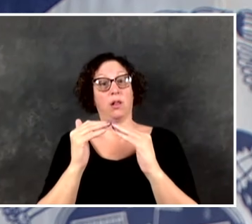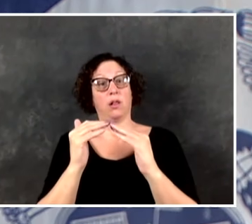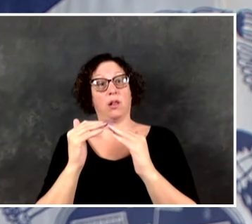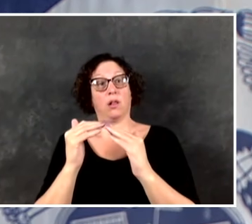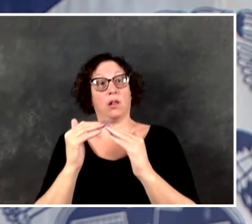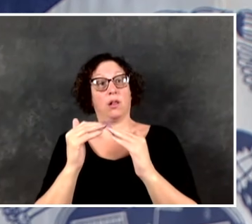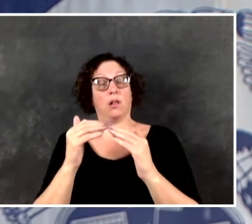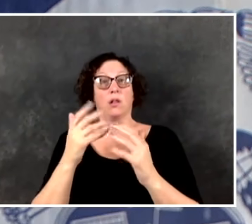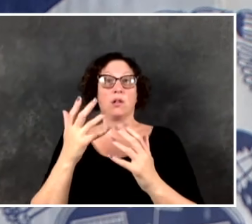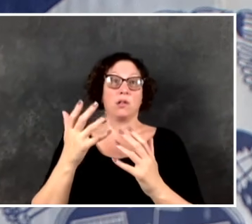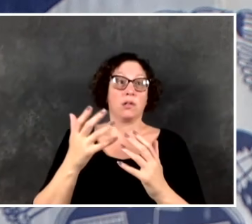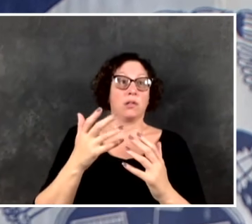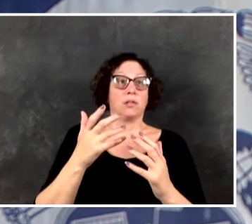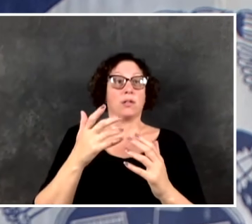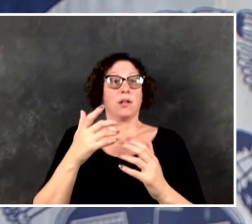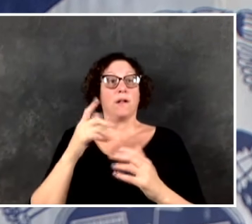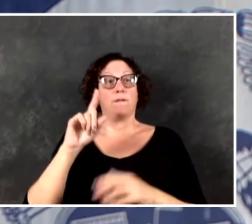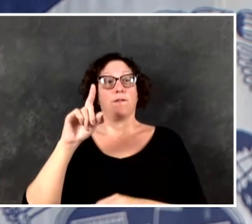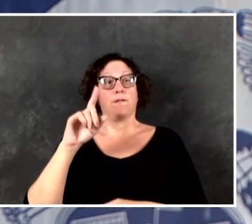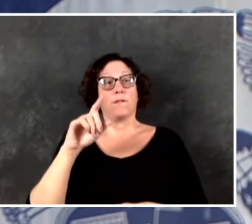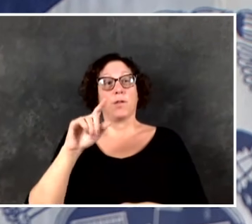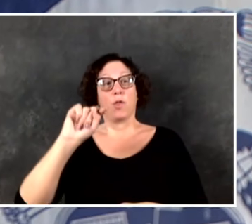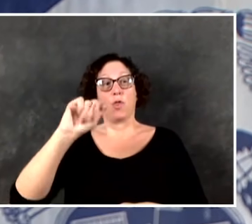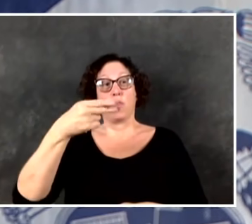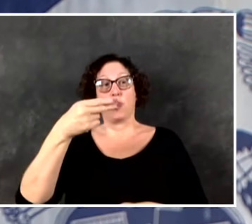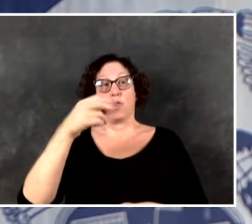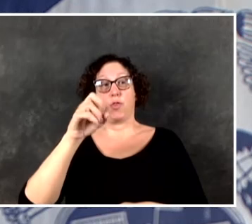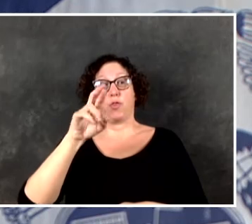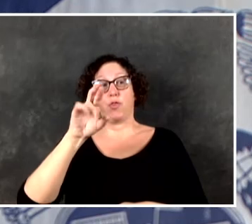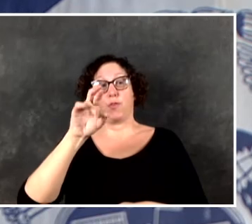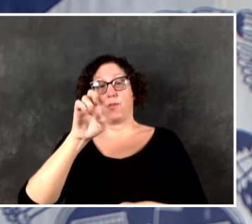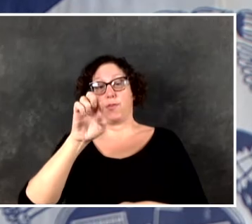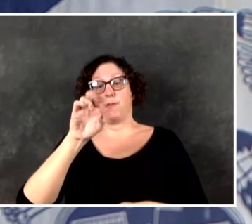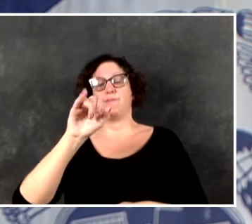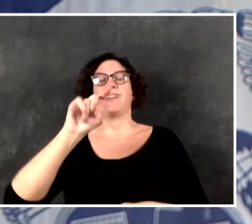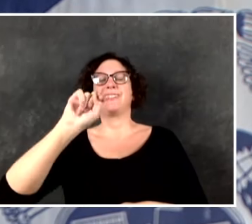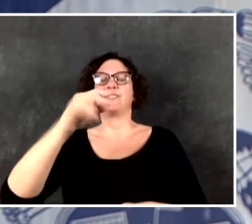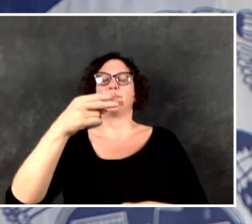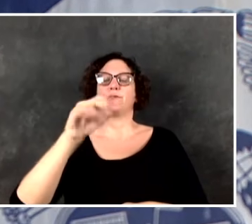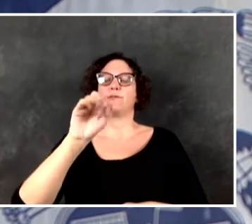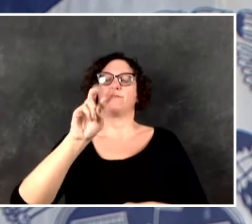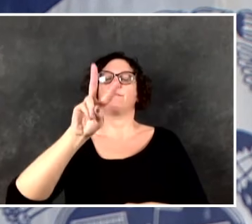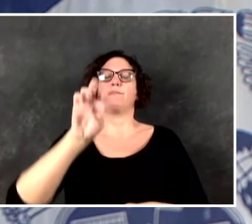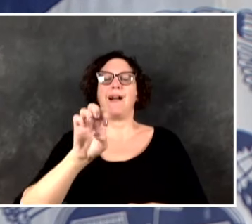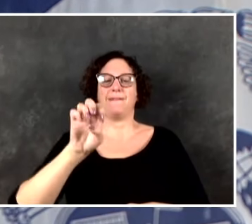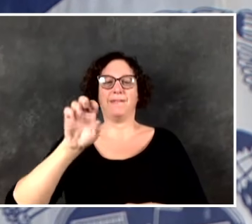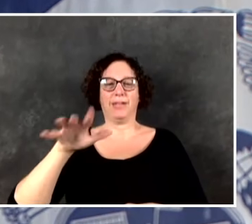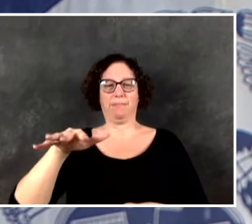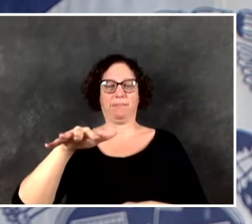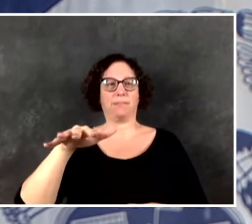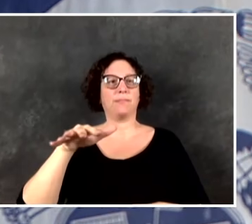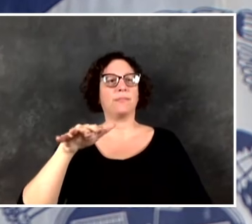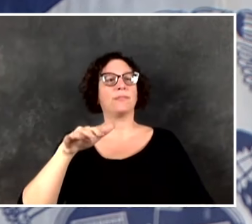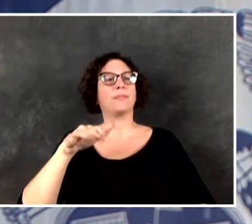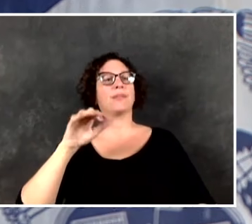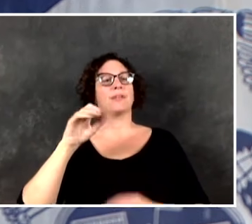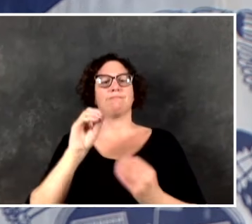FIGHTING INEQUALITY. THRIVE HAS GONE TO THAT POIN ITN MANY WAYS EVEN FARTHER BECAUSE